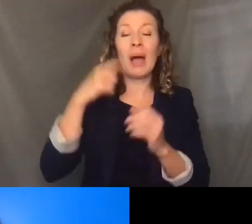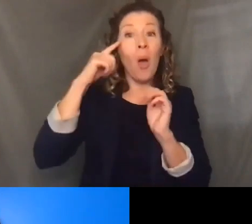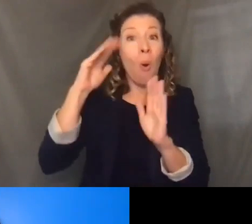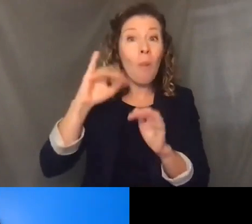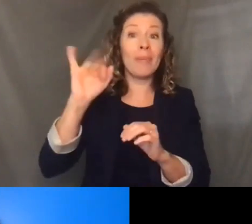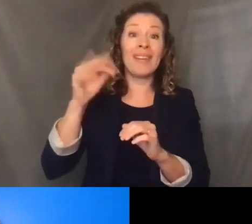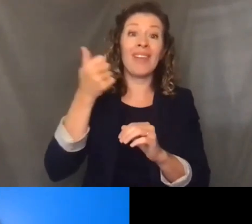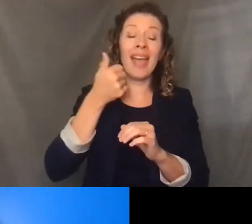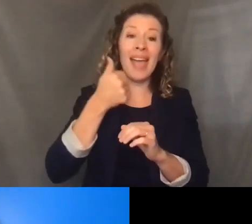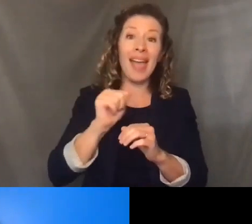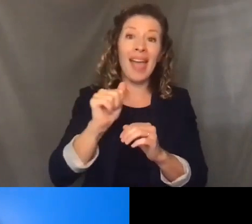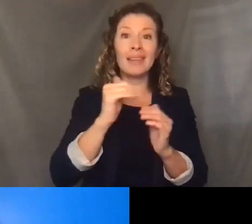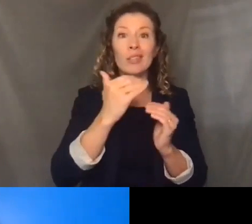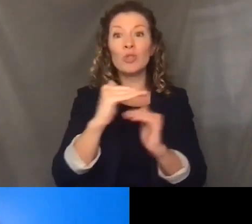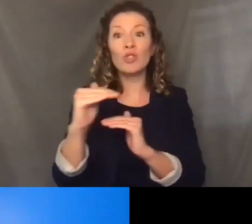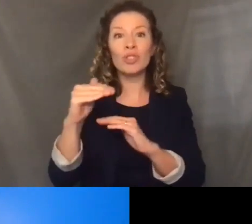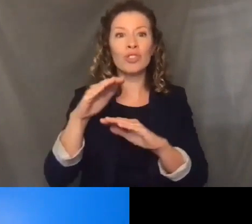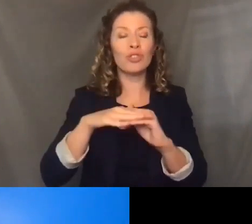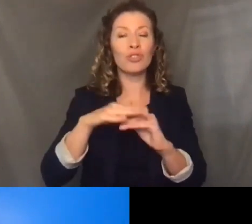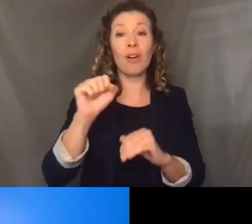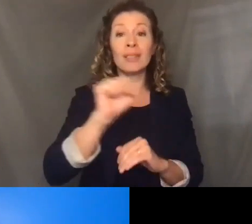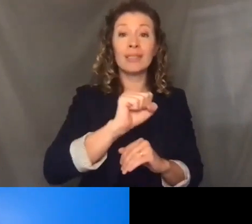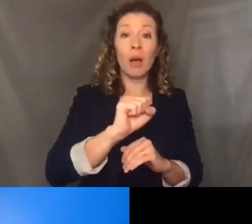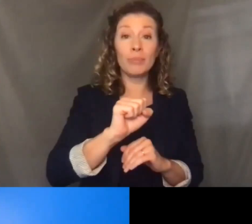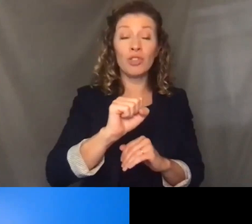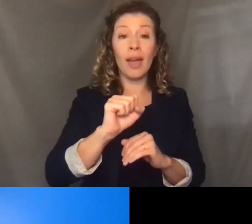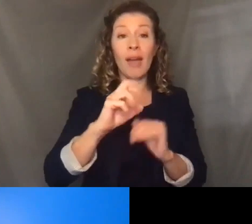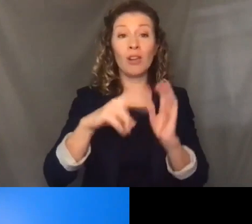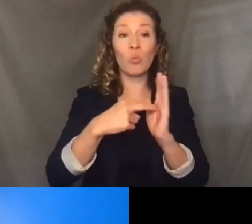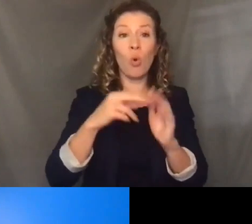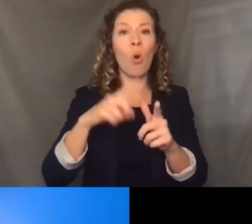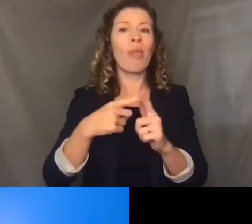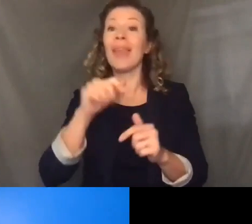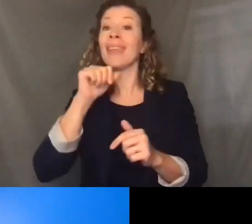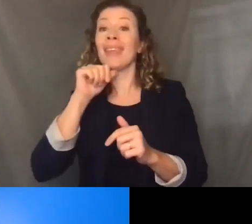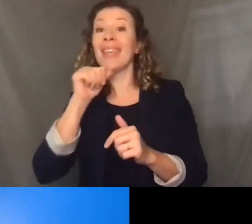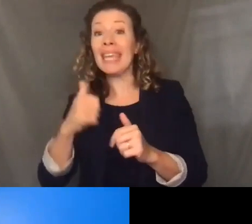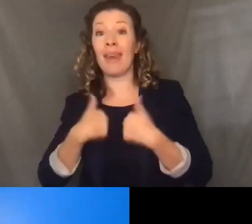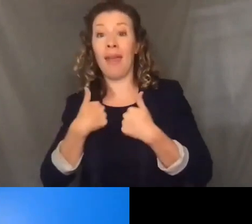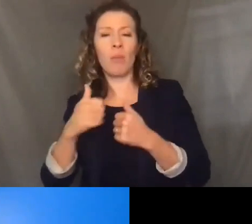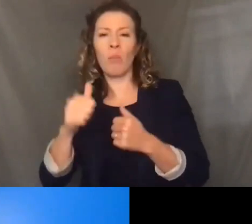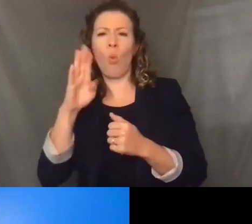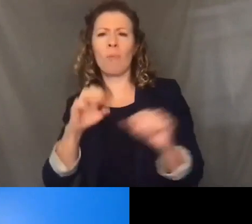restrictions on this subject then inanimate won't be subjects for example transitive subjects